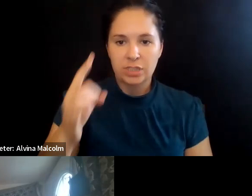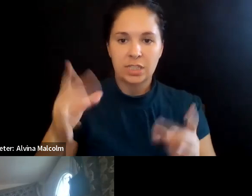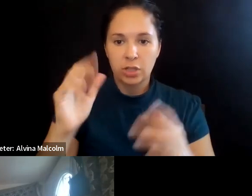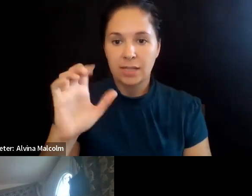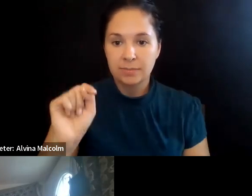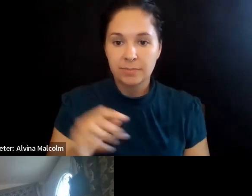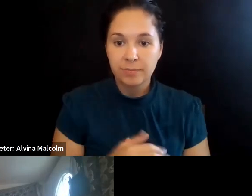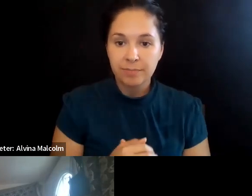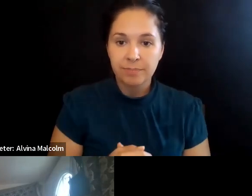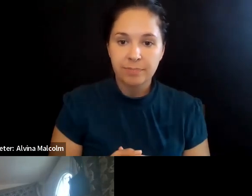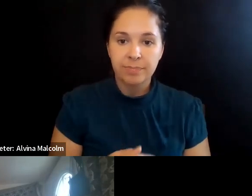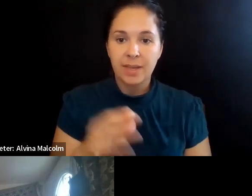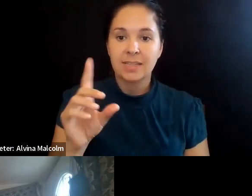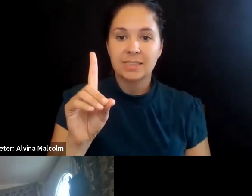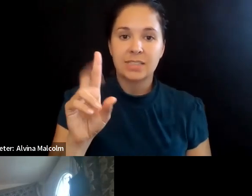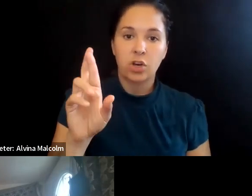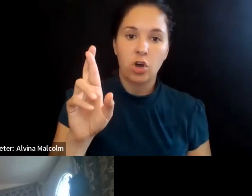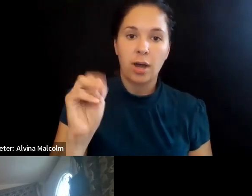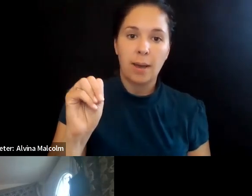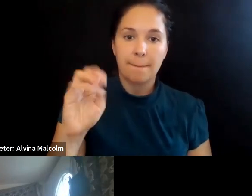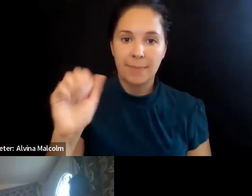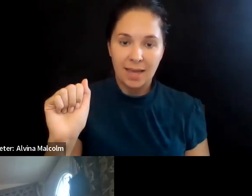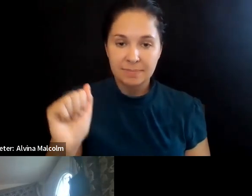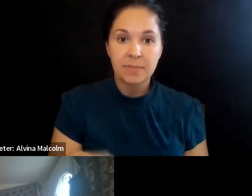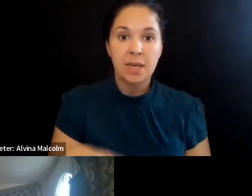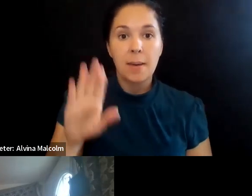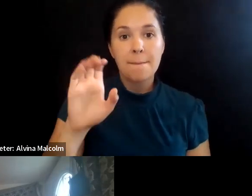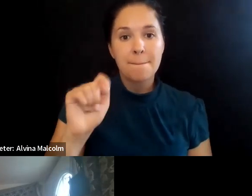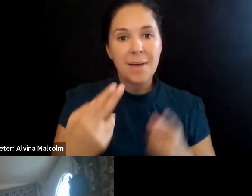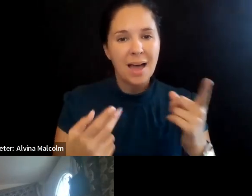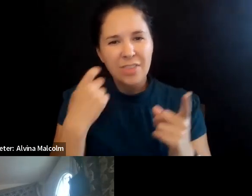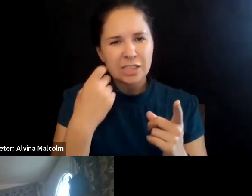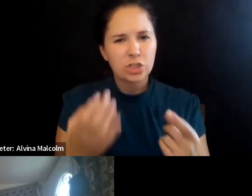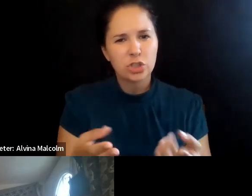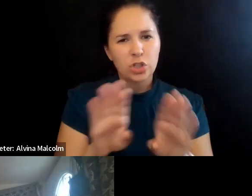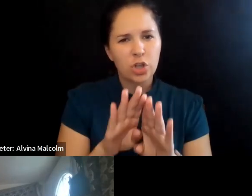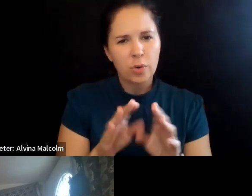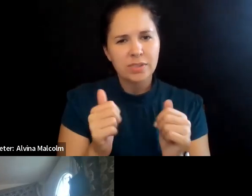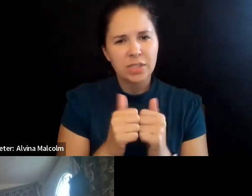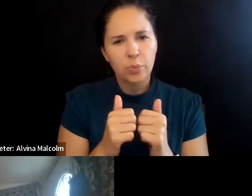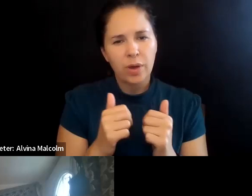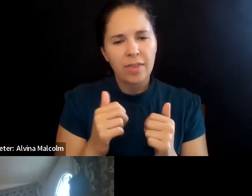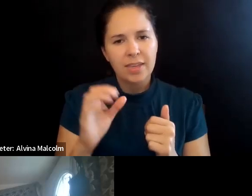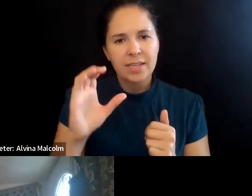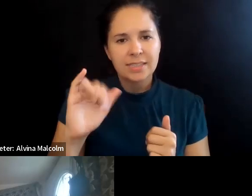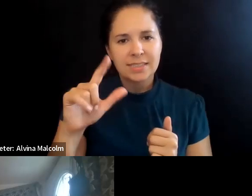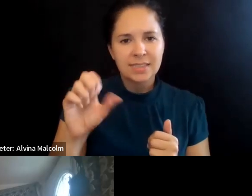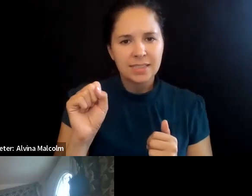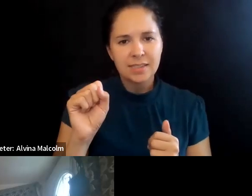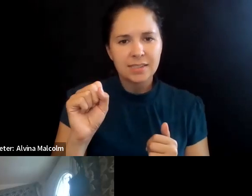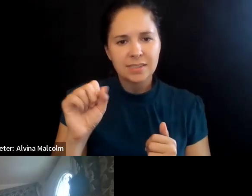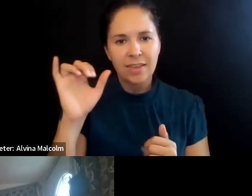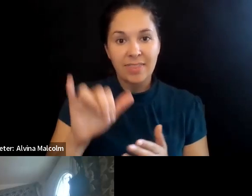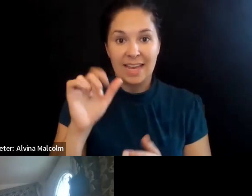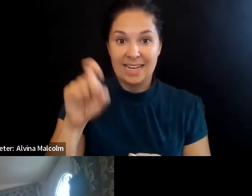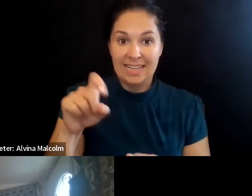access for aging and disability